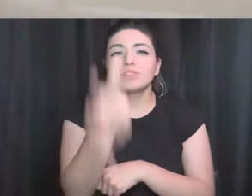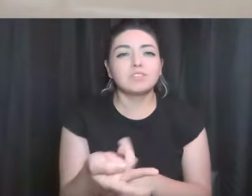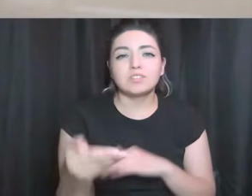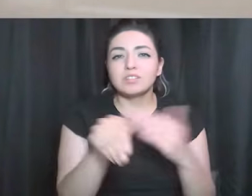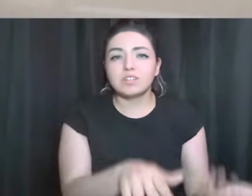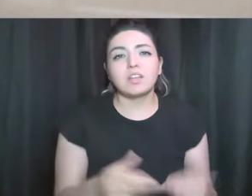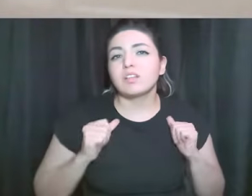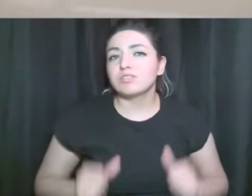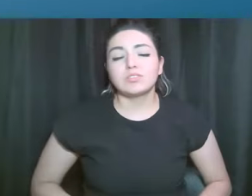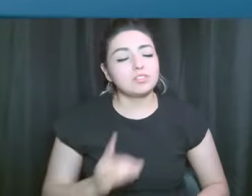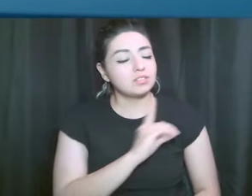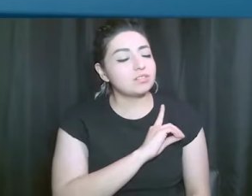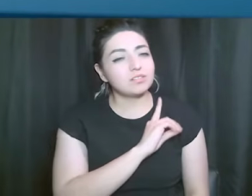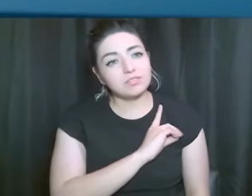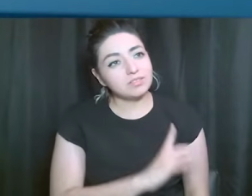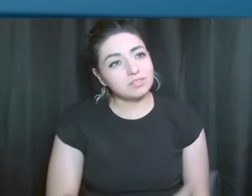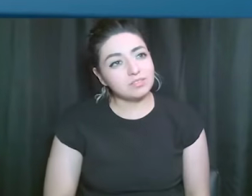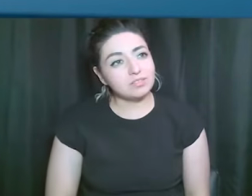It's not the first time I've seen a dead android, Detective.